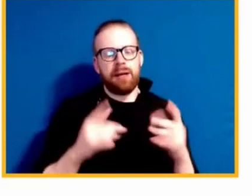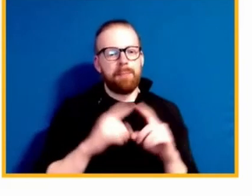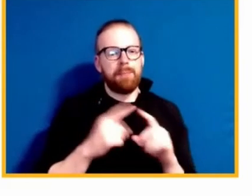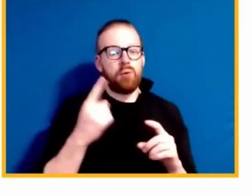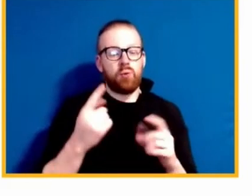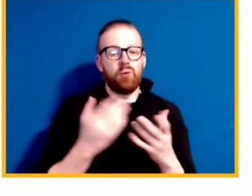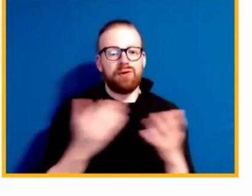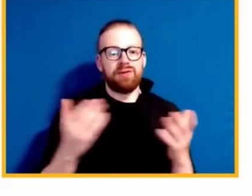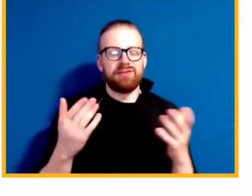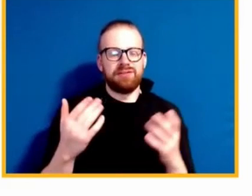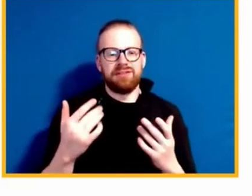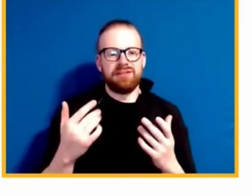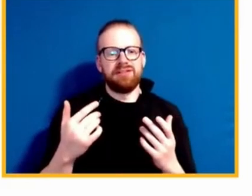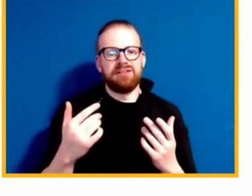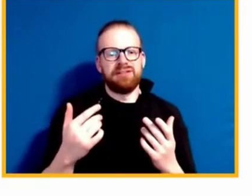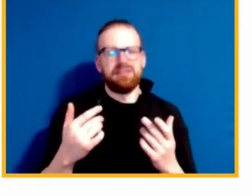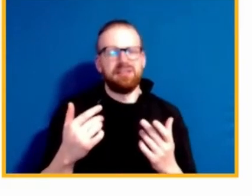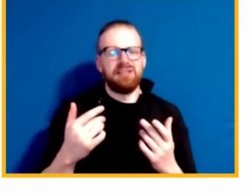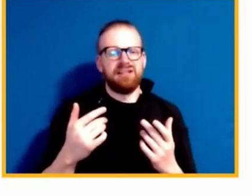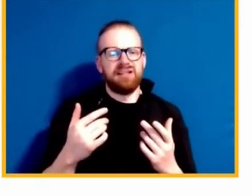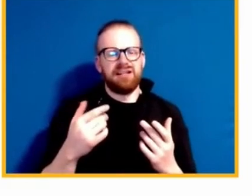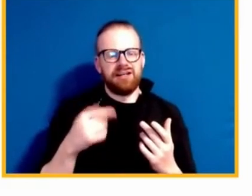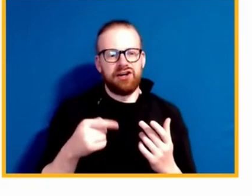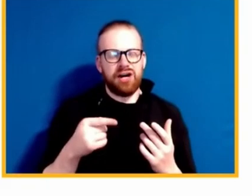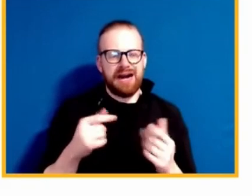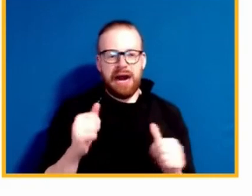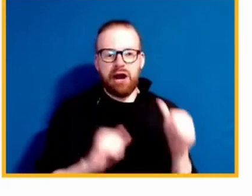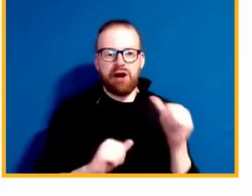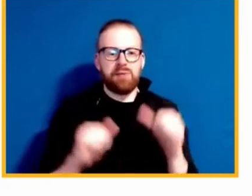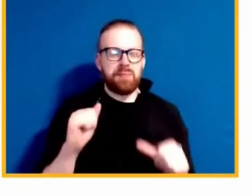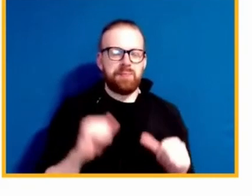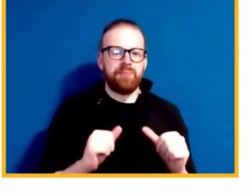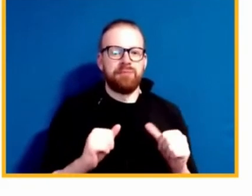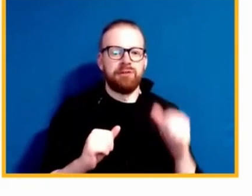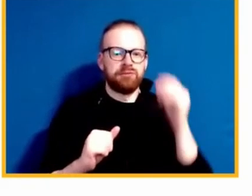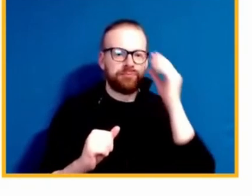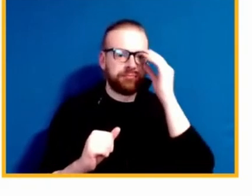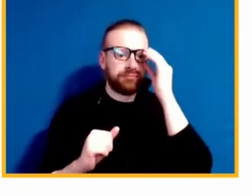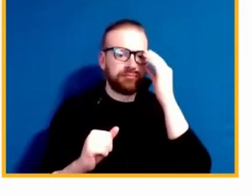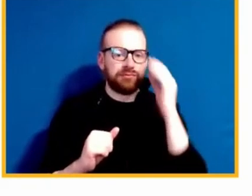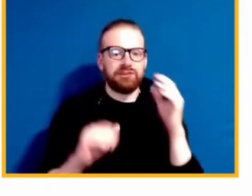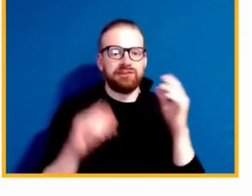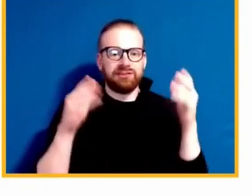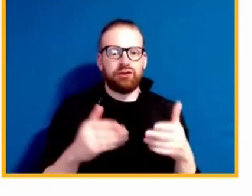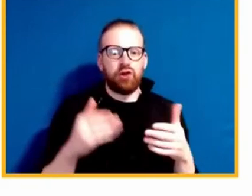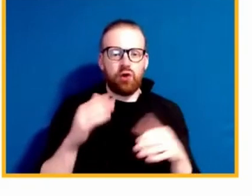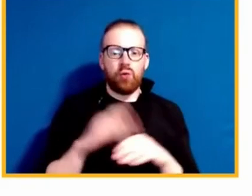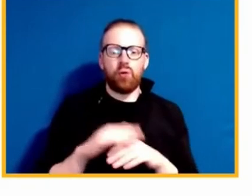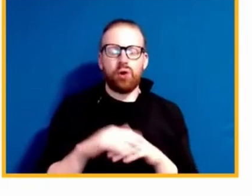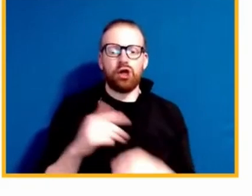thing that stood out to me was just the the fact that this was a performance that was to me, focused very much around groove